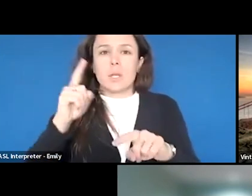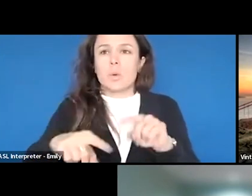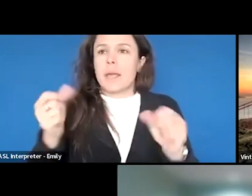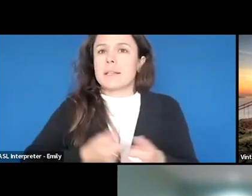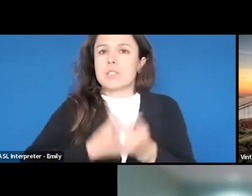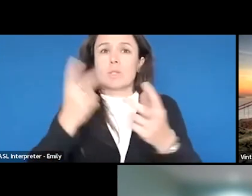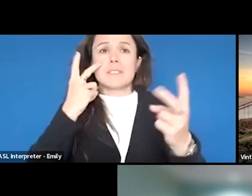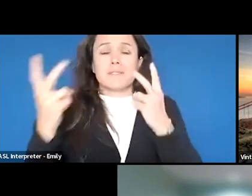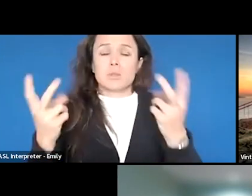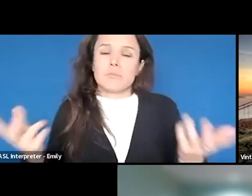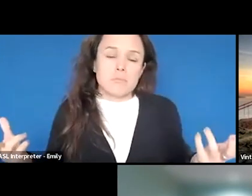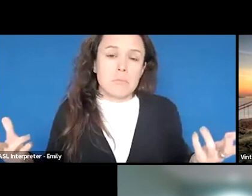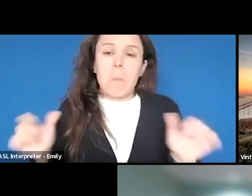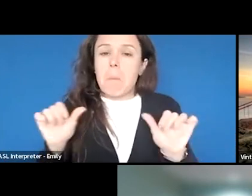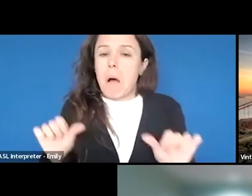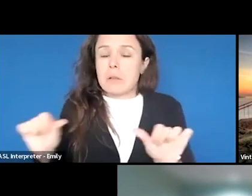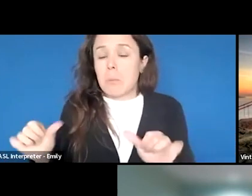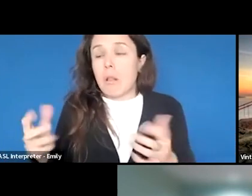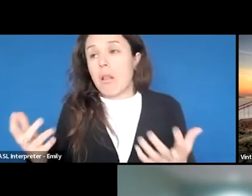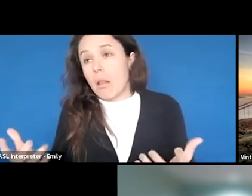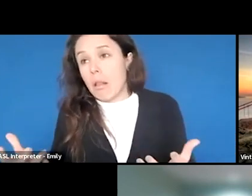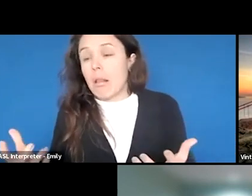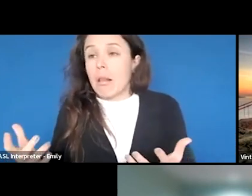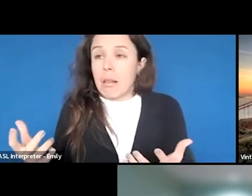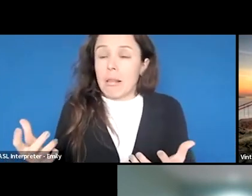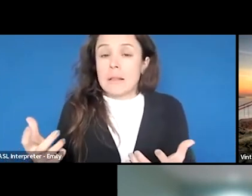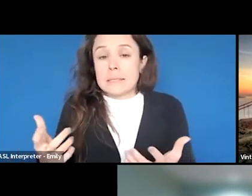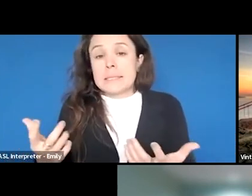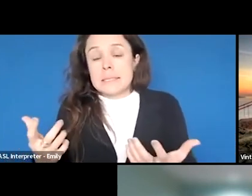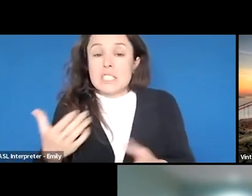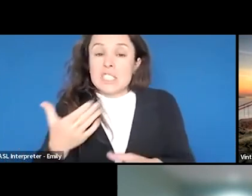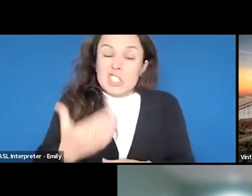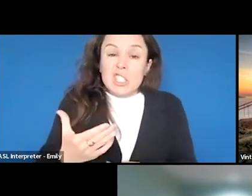a potentially appealing possibility. I haven't seen that and we don't have